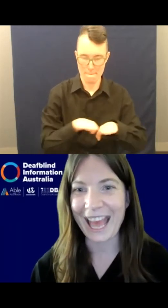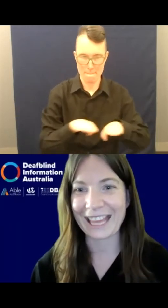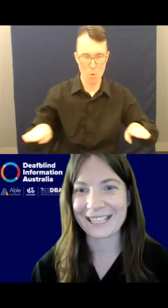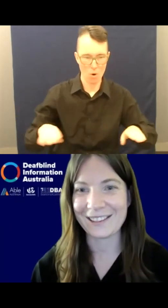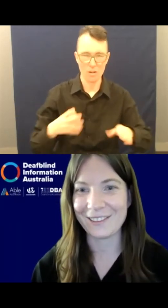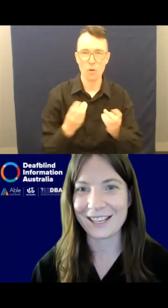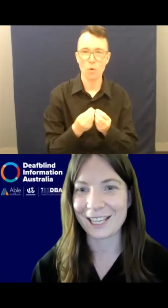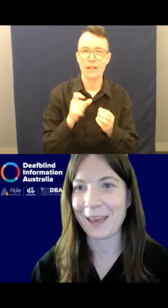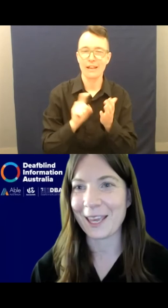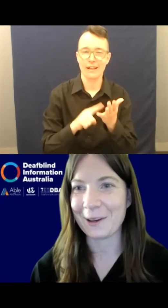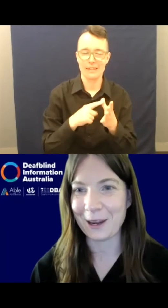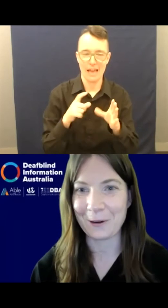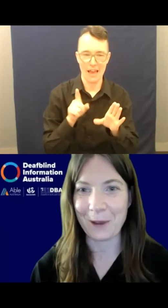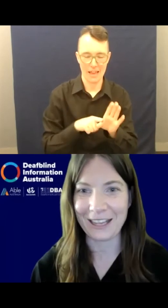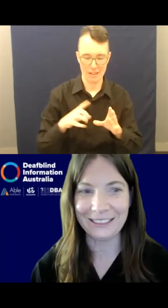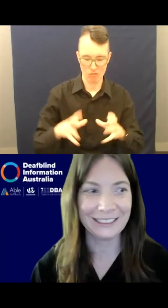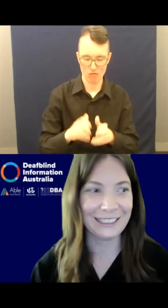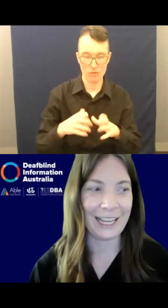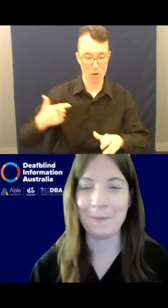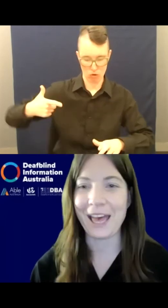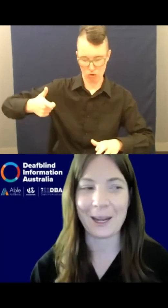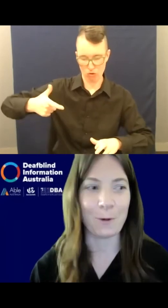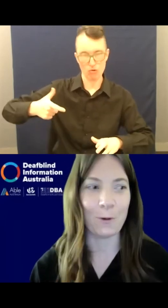She's gradually making it wetter and wetter by adding more water.